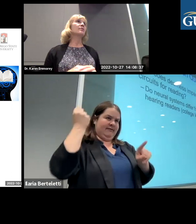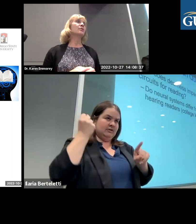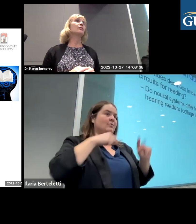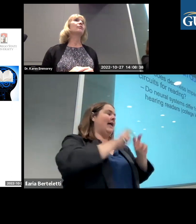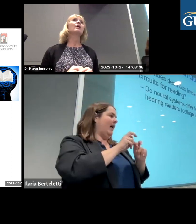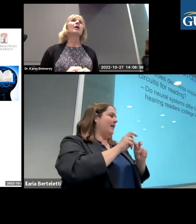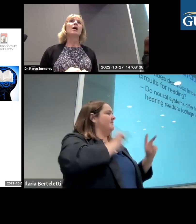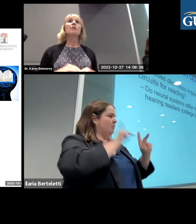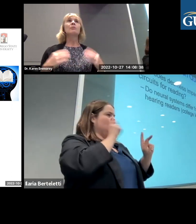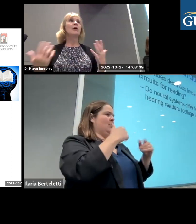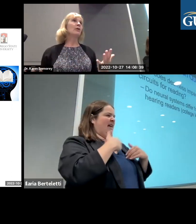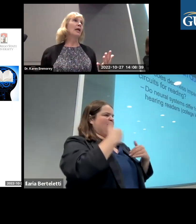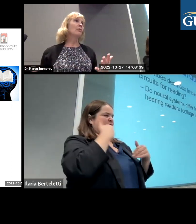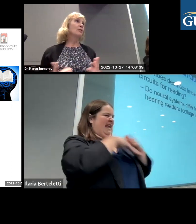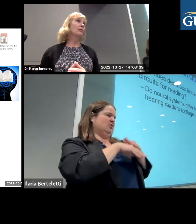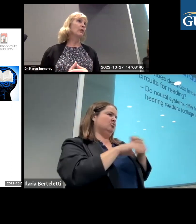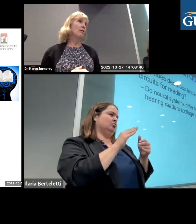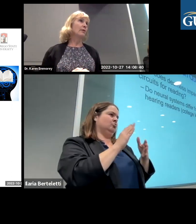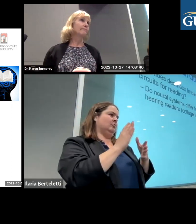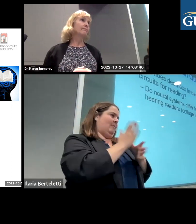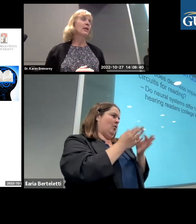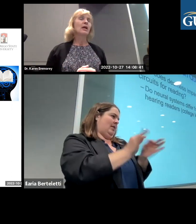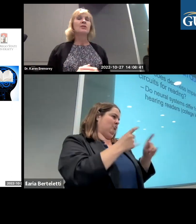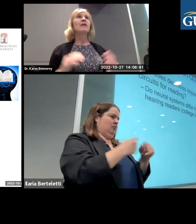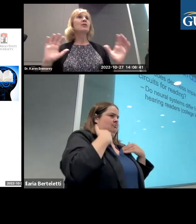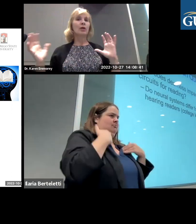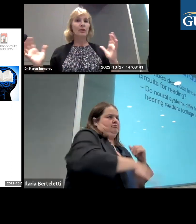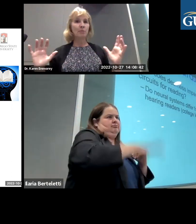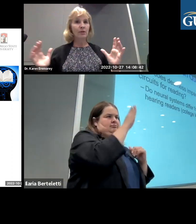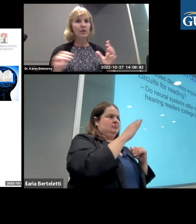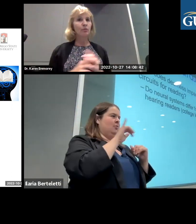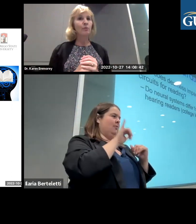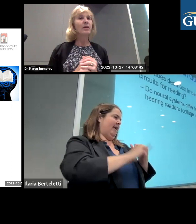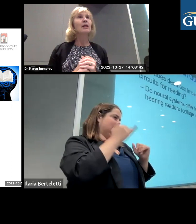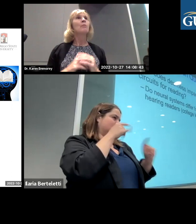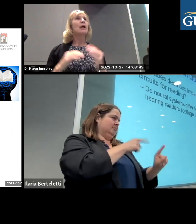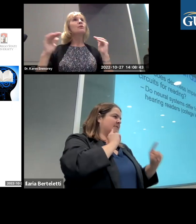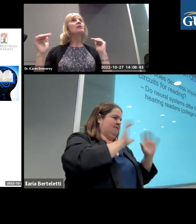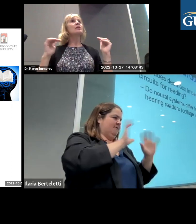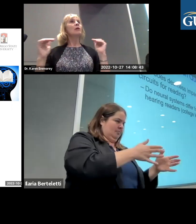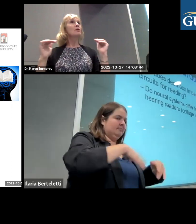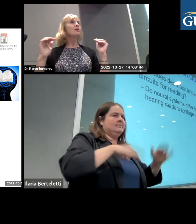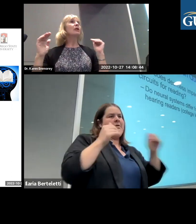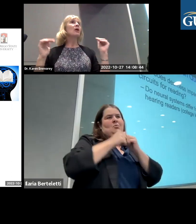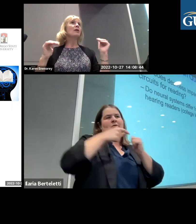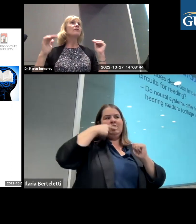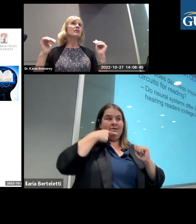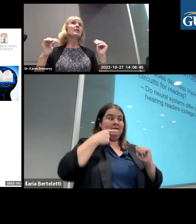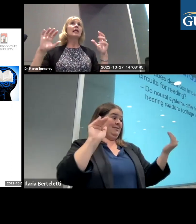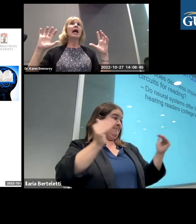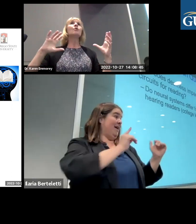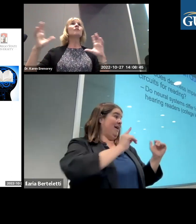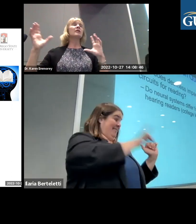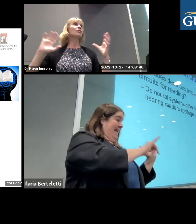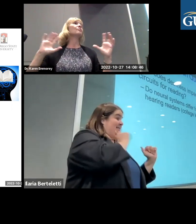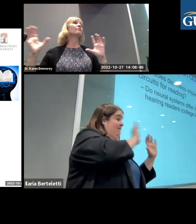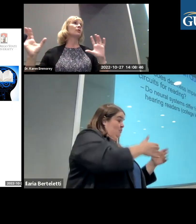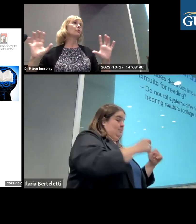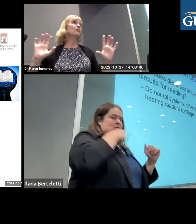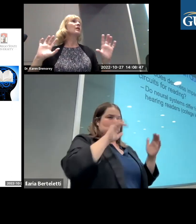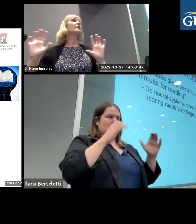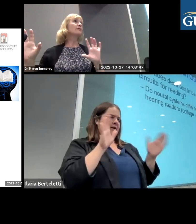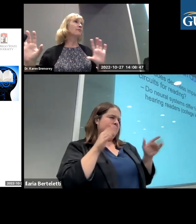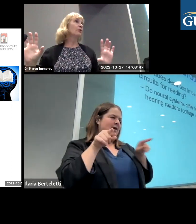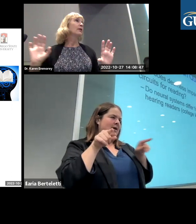So that's our our comparison group, and by doing this in person, we can kind of see how do these issues? Different groups differ in the the neural substrate that support meeting.